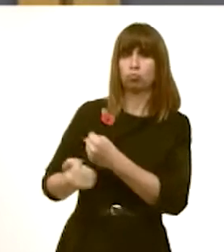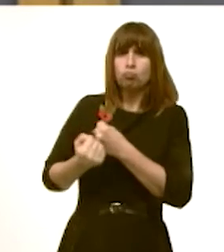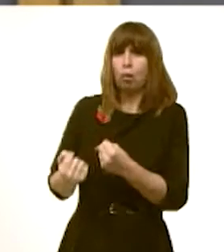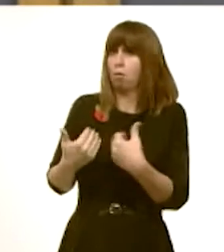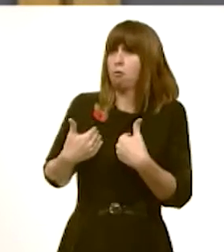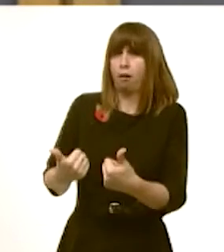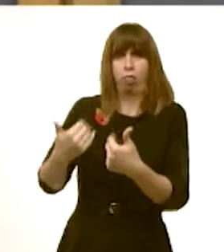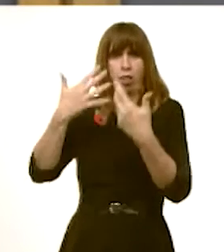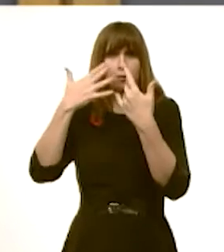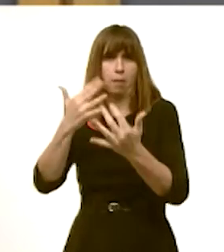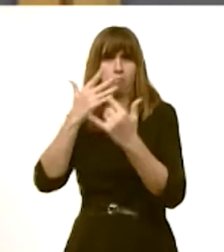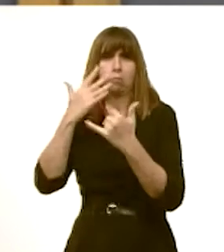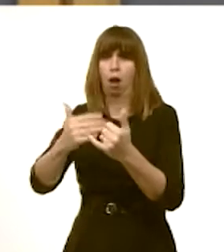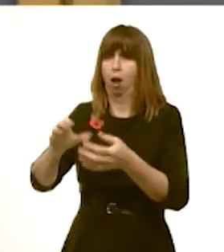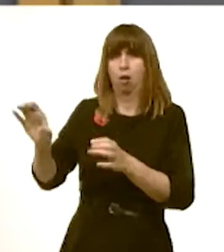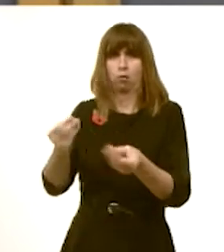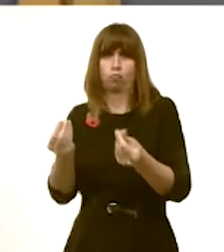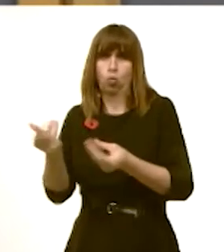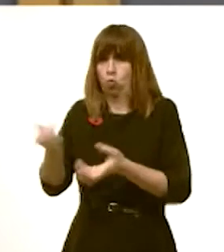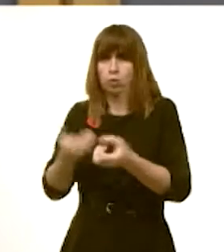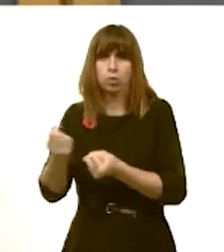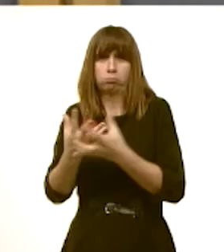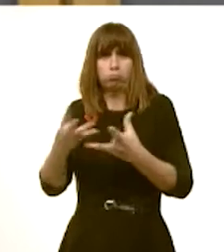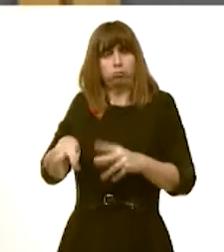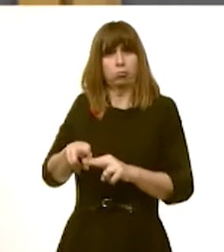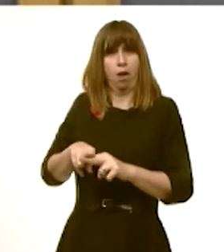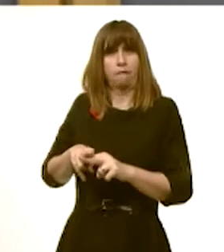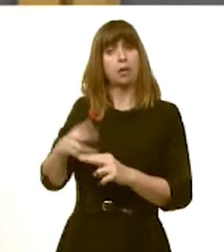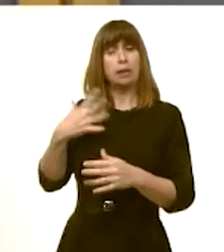time now, First Minister, that that inspectorate was independent of Government?